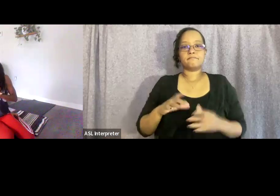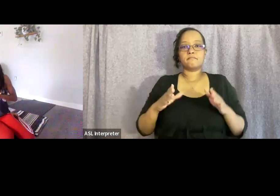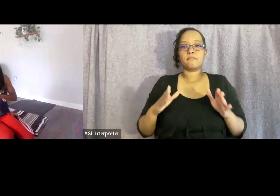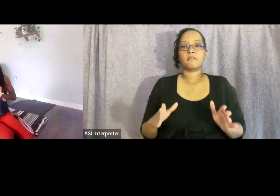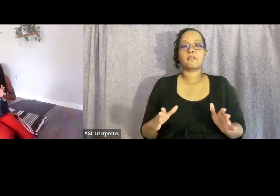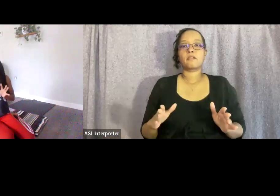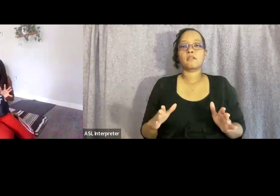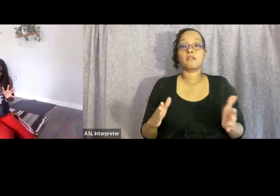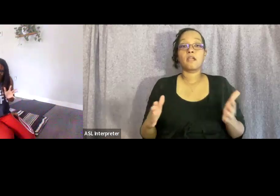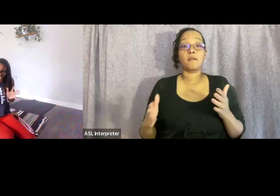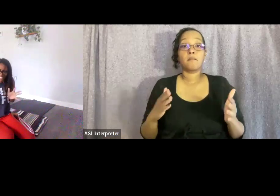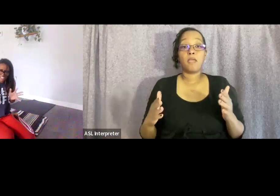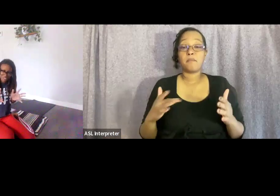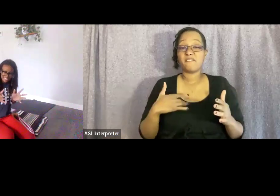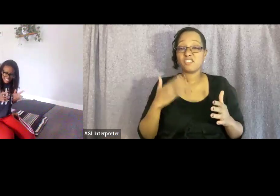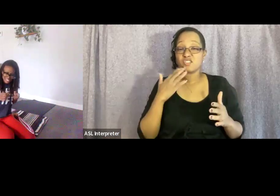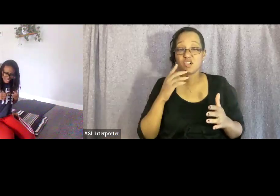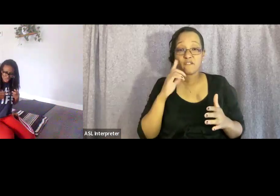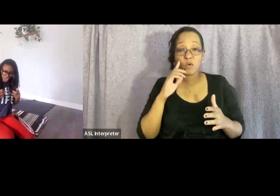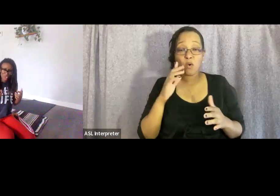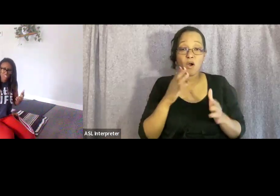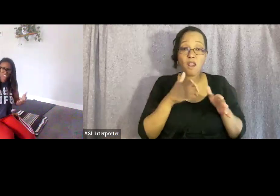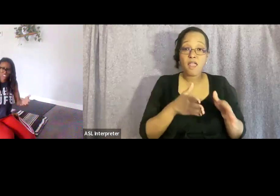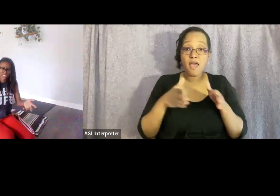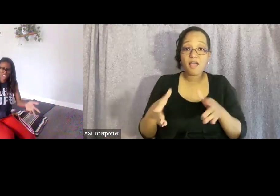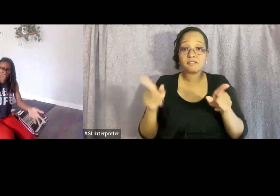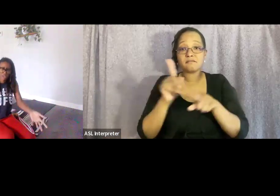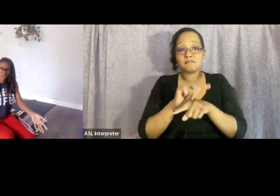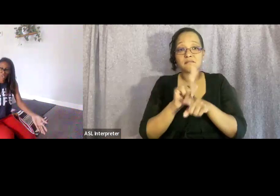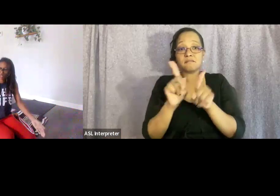to windshield wiper the legs, or the knees, or stretch the legs out long,